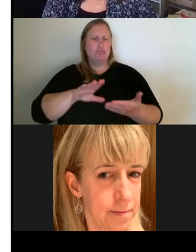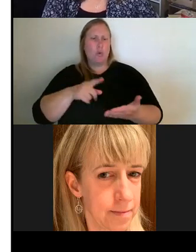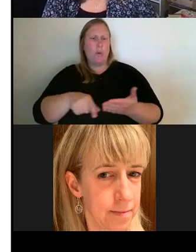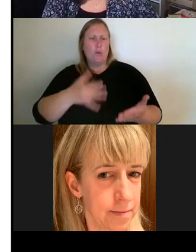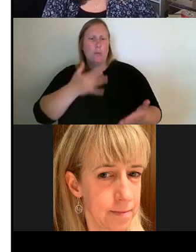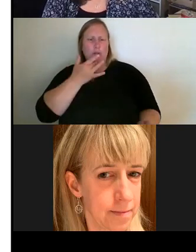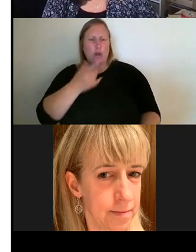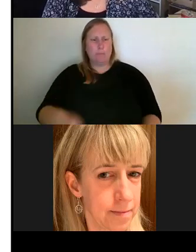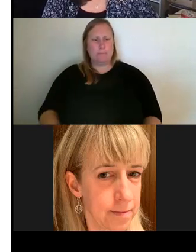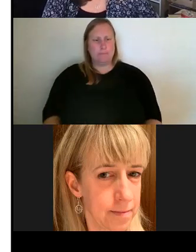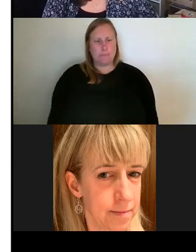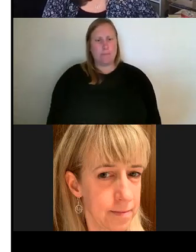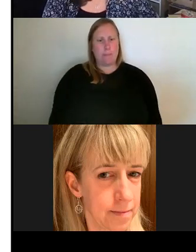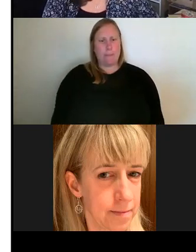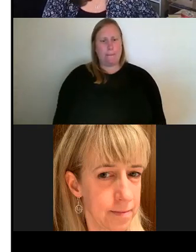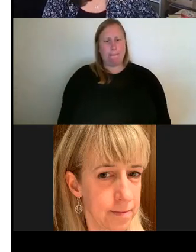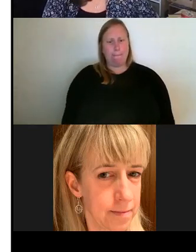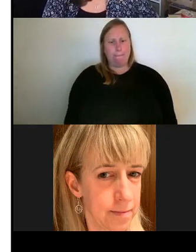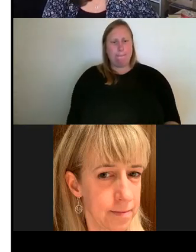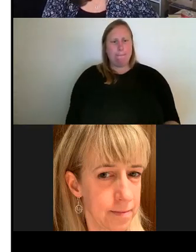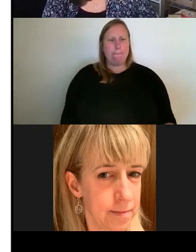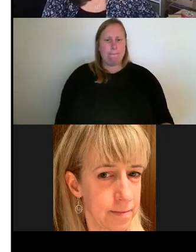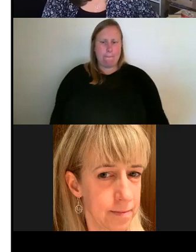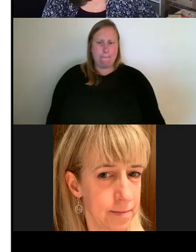We have somebody with 140, and we got some more